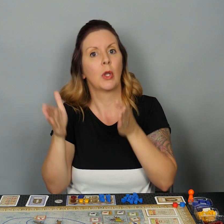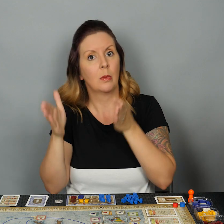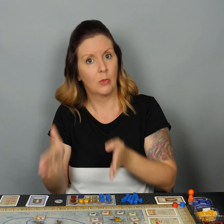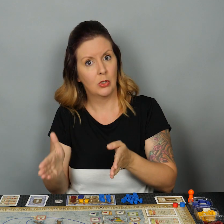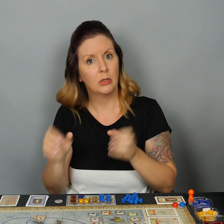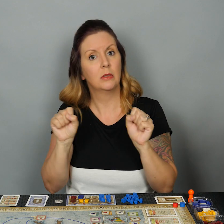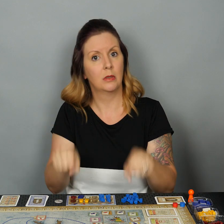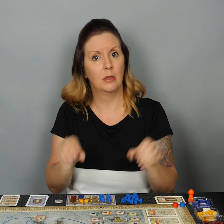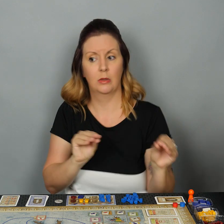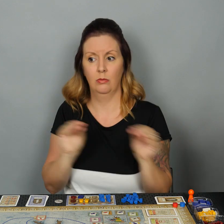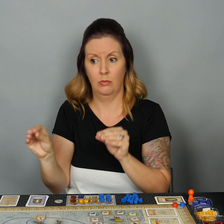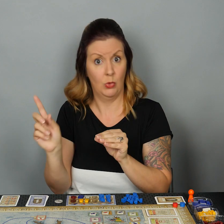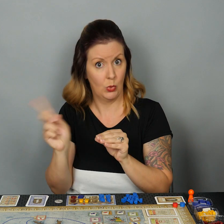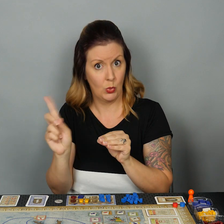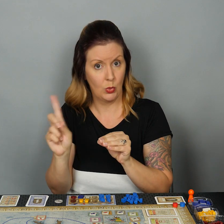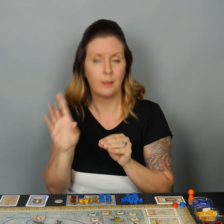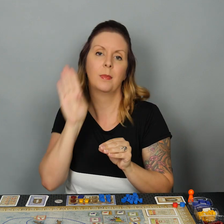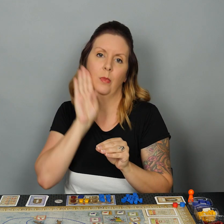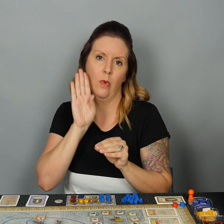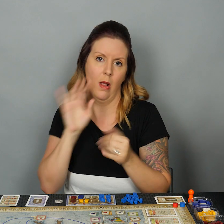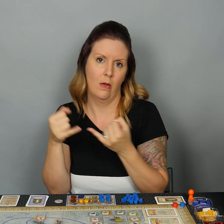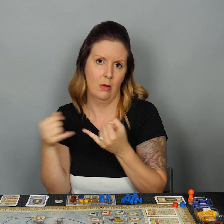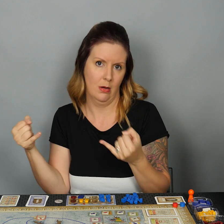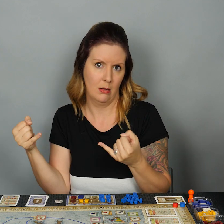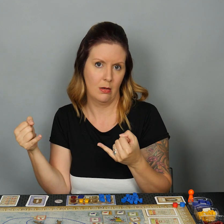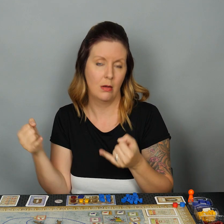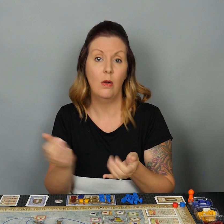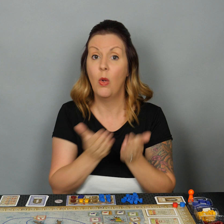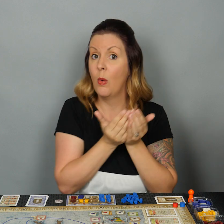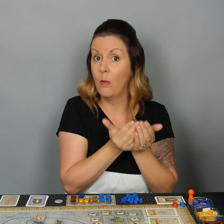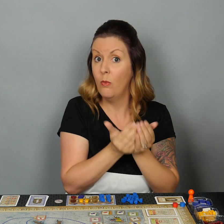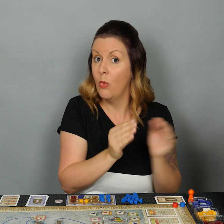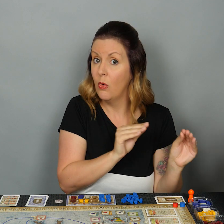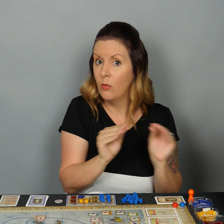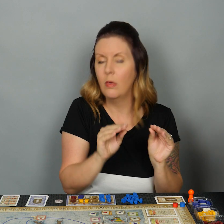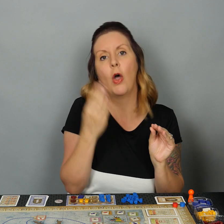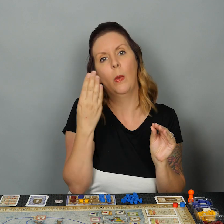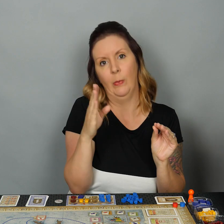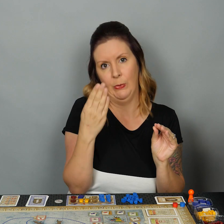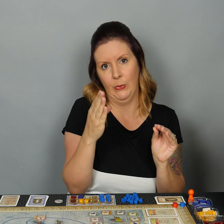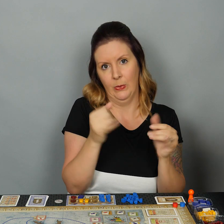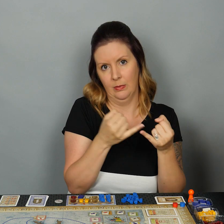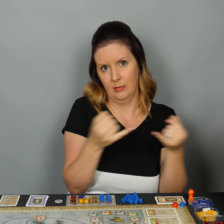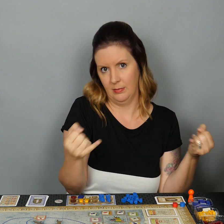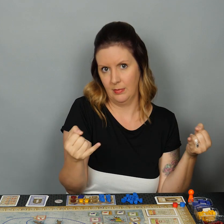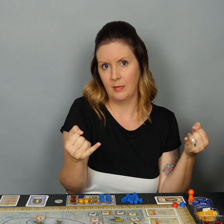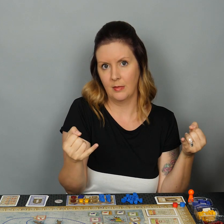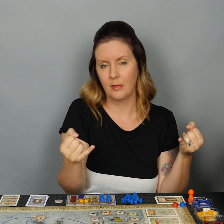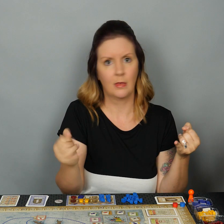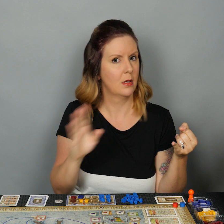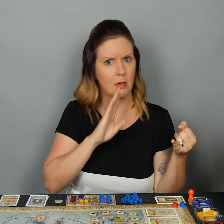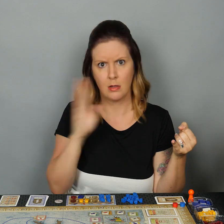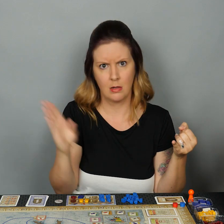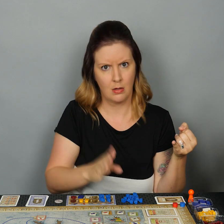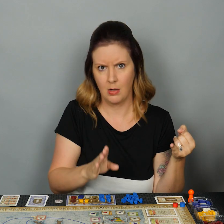moves. People can move on the brown lines and boats can move on the blue lines.